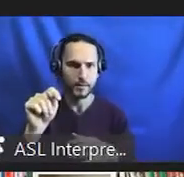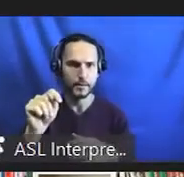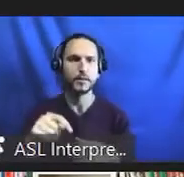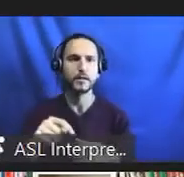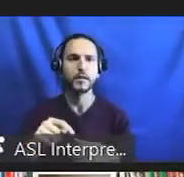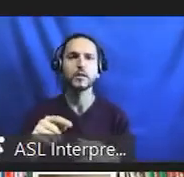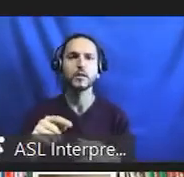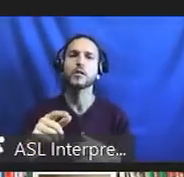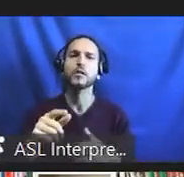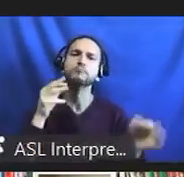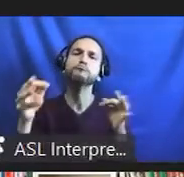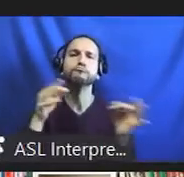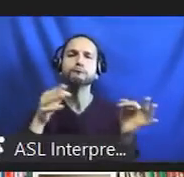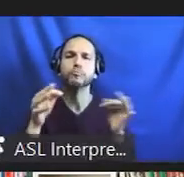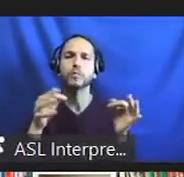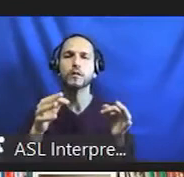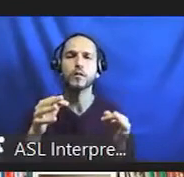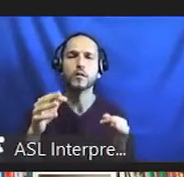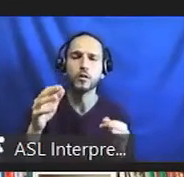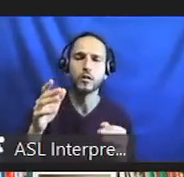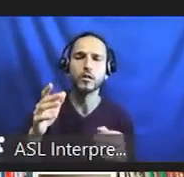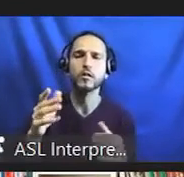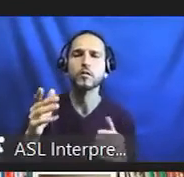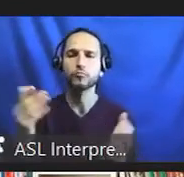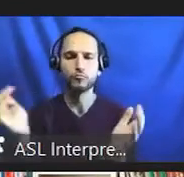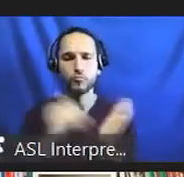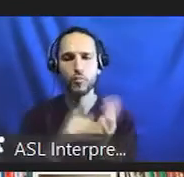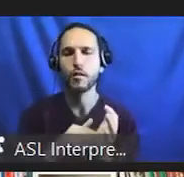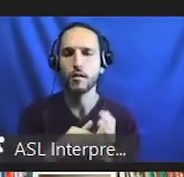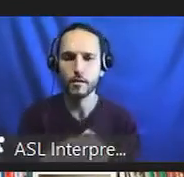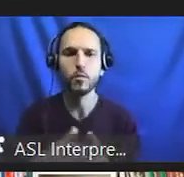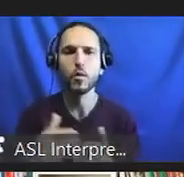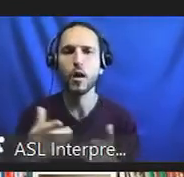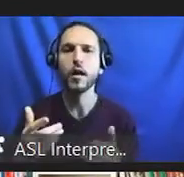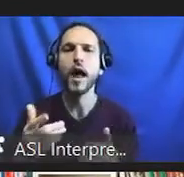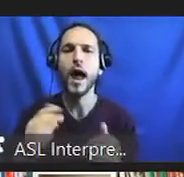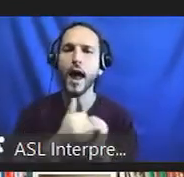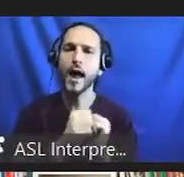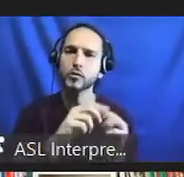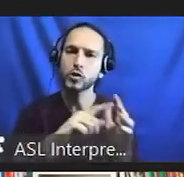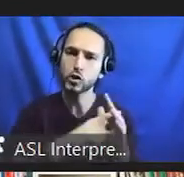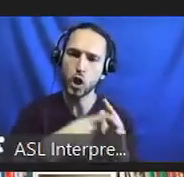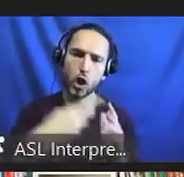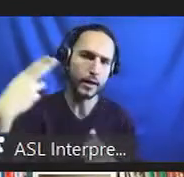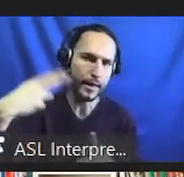Let's just have a kind of quick refresher, ADA overview. So the ADA was passed in 1990.